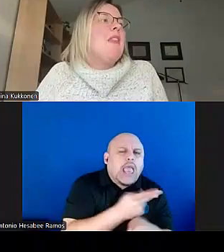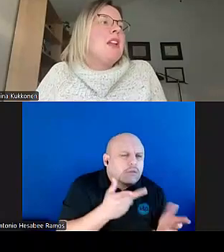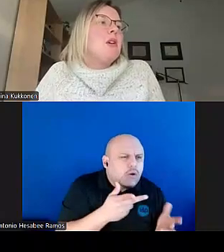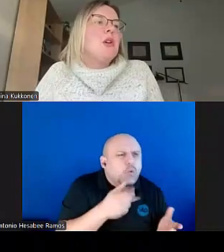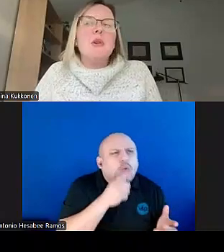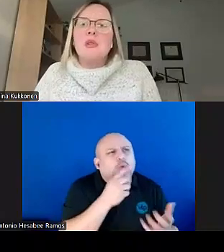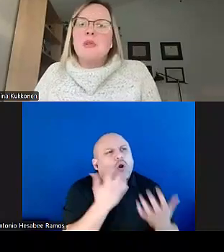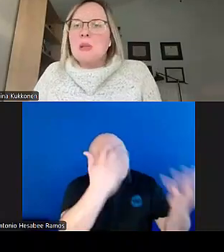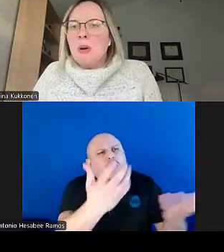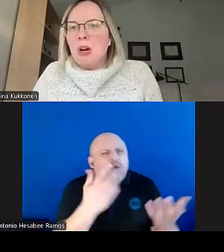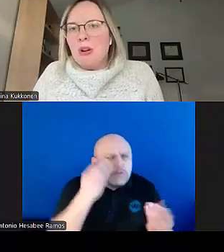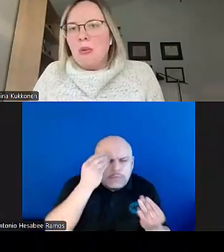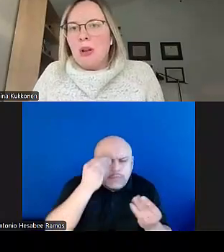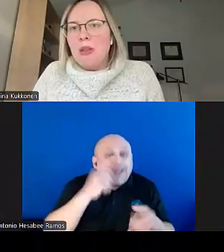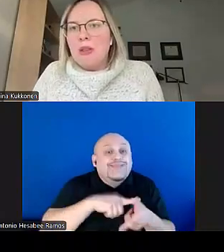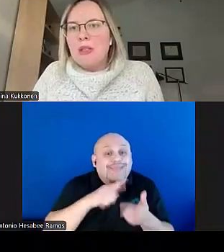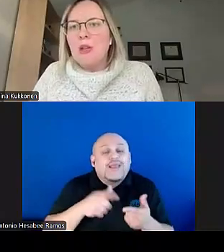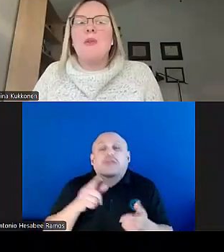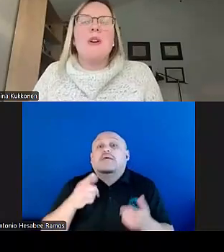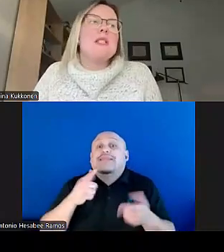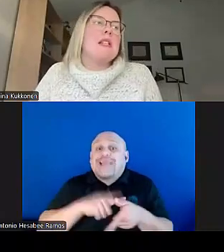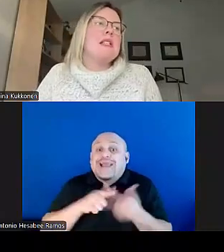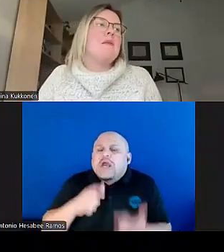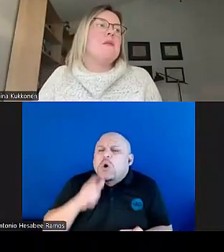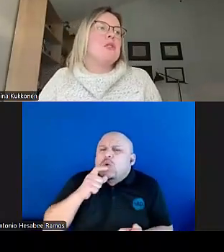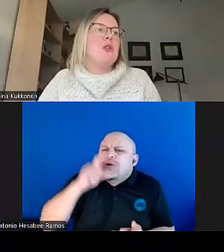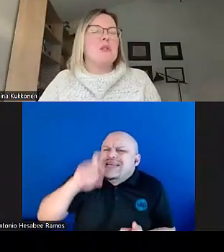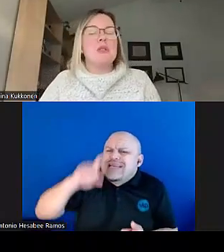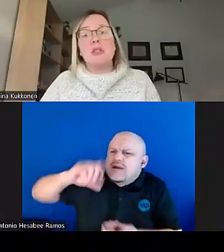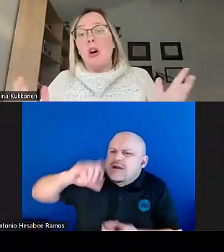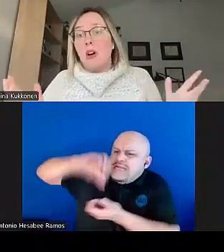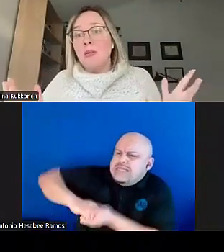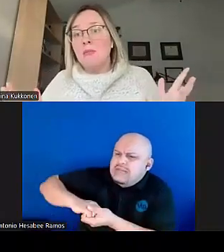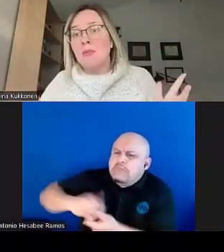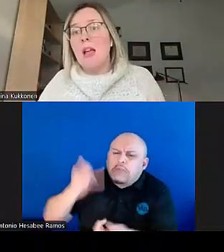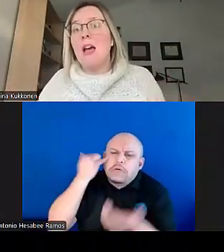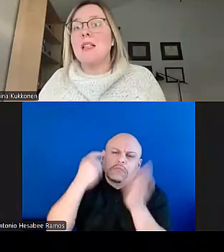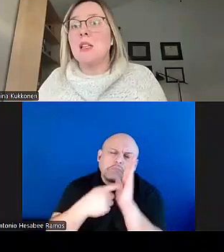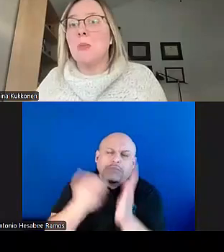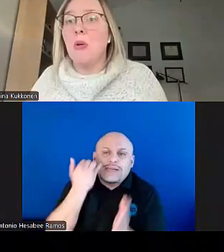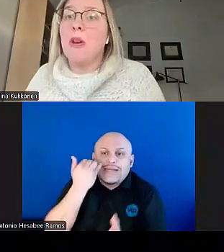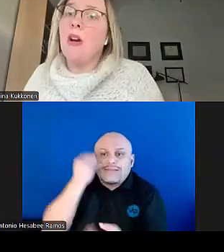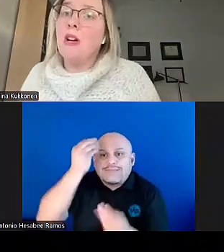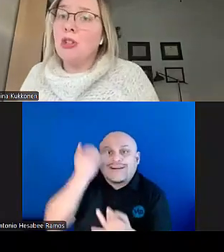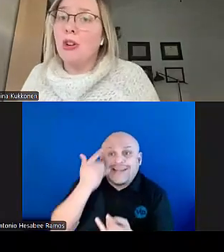And then, who would you need to partner with? For instance, if you chose song as the appropriate art